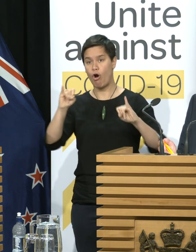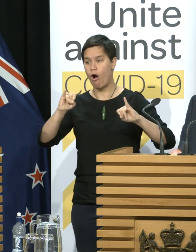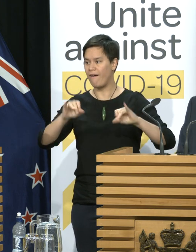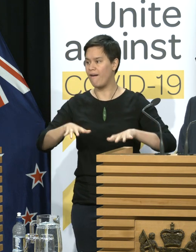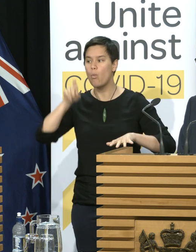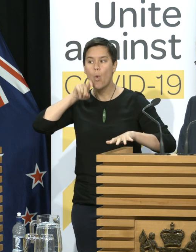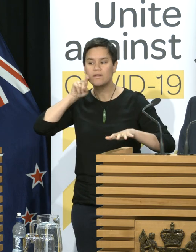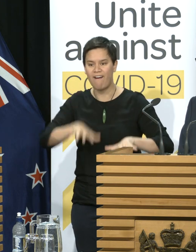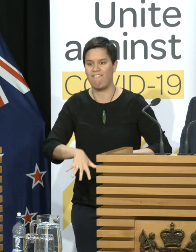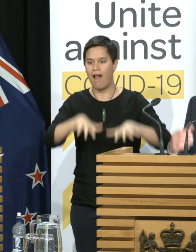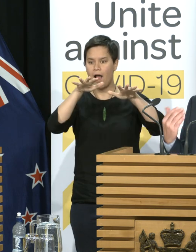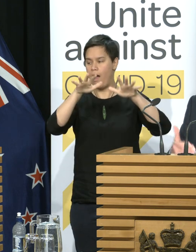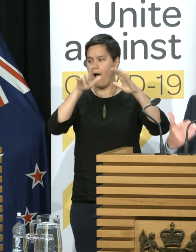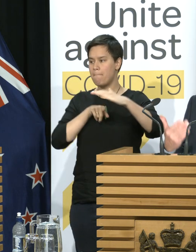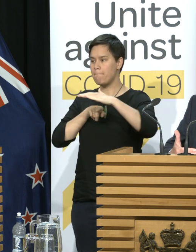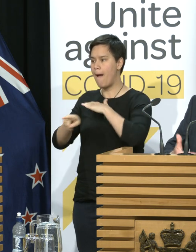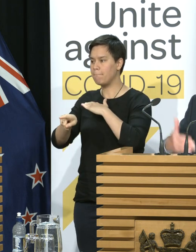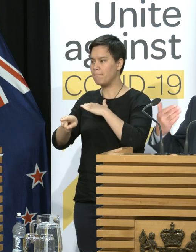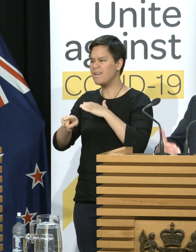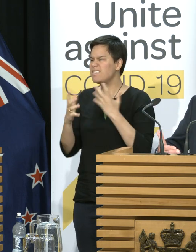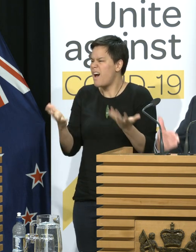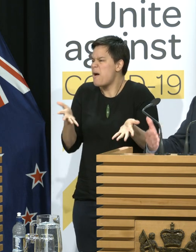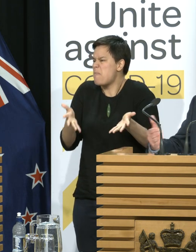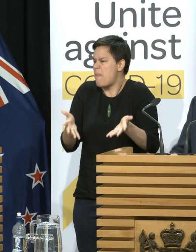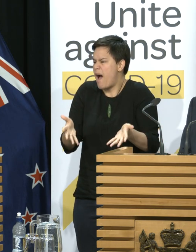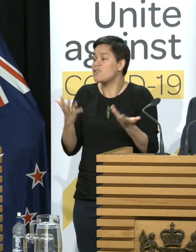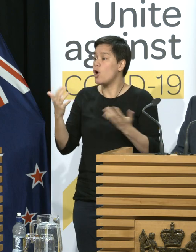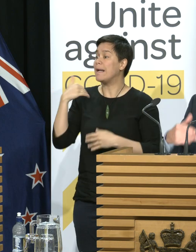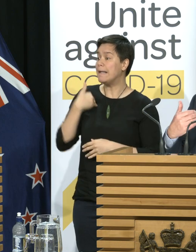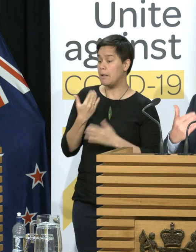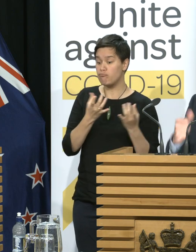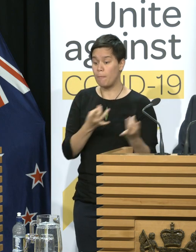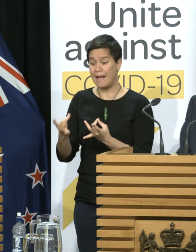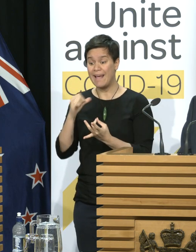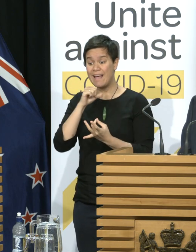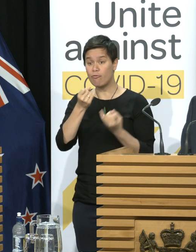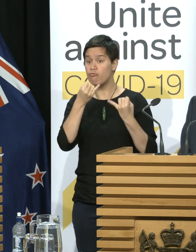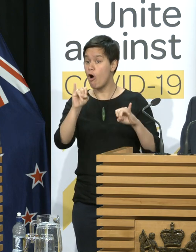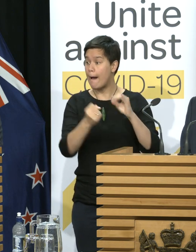Sometimes things don't go to plan, just make sure you know, who can feed the cat or the dog. And just what else you might need to do.